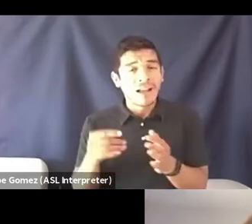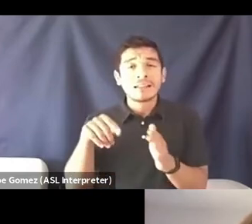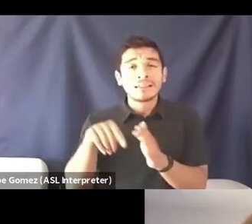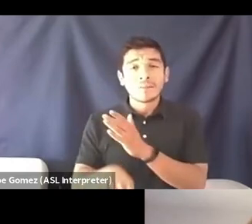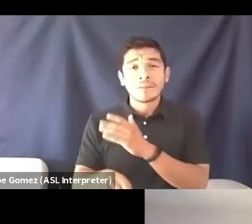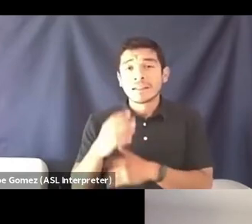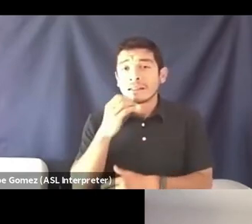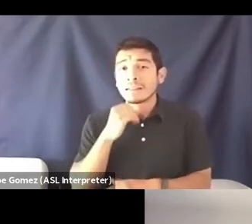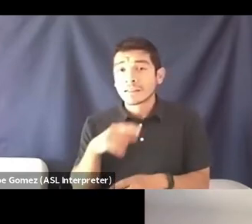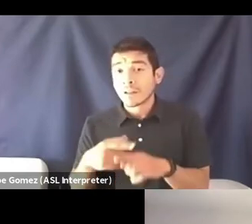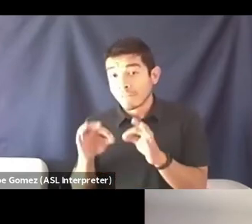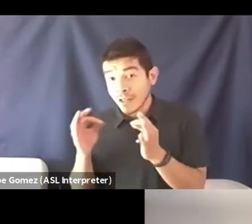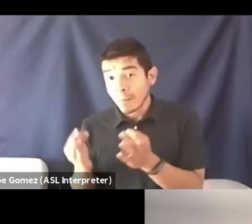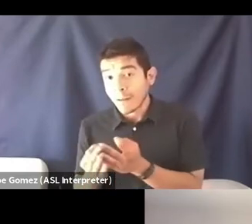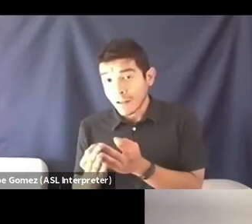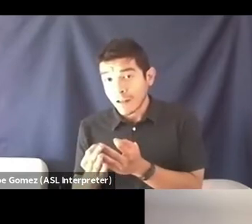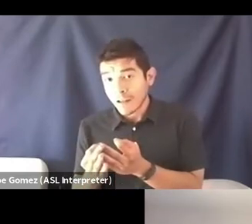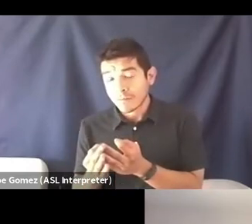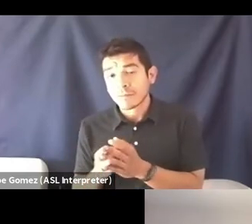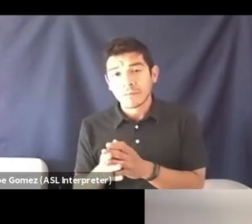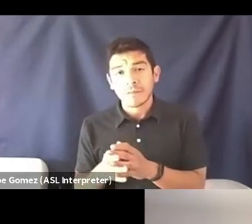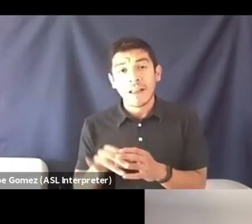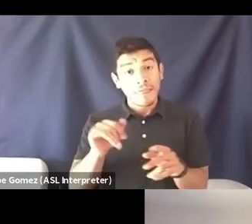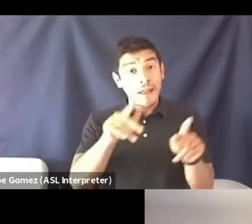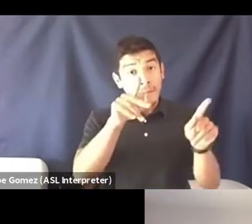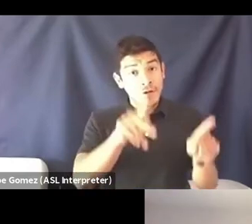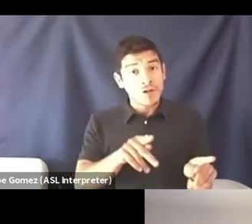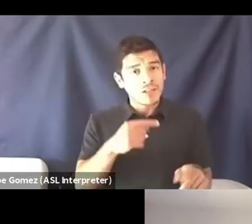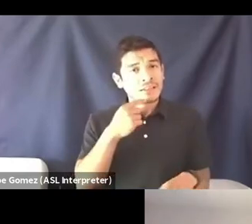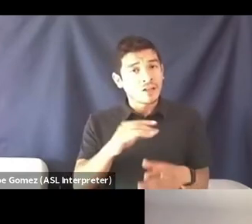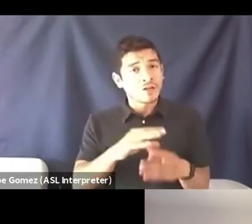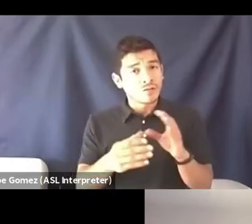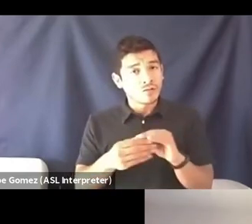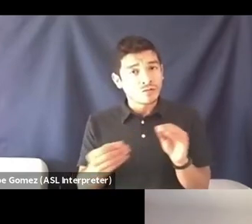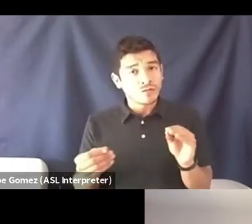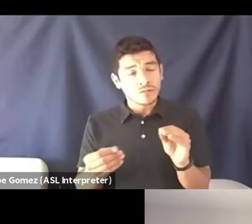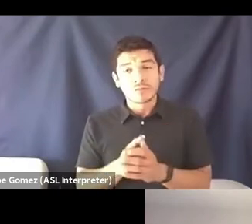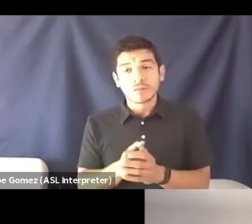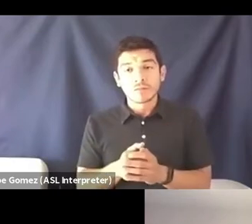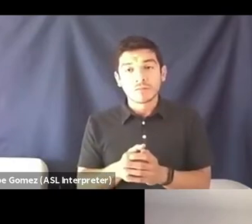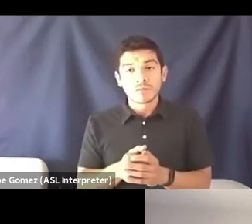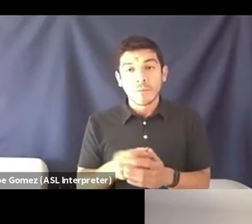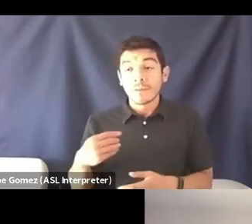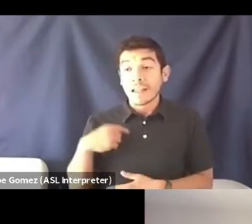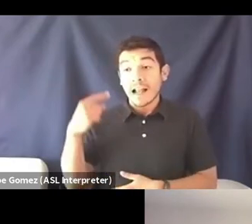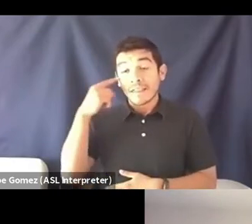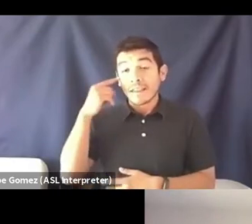that person is telling them the story. And then I think Jenny's read of the diary,